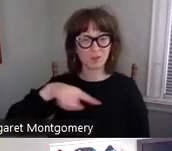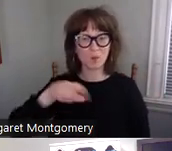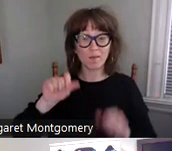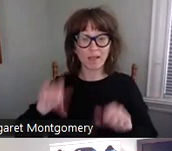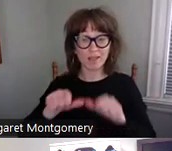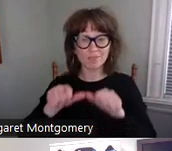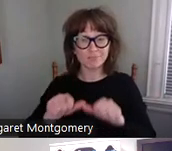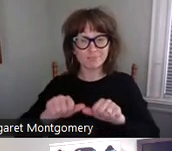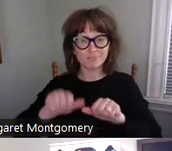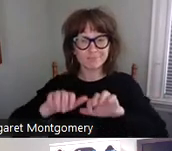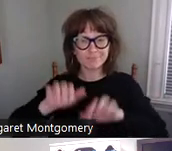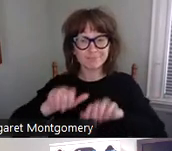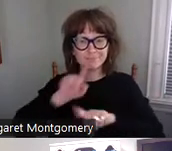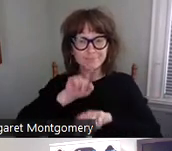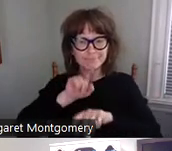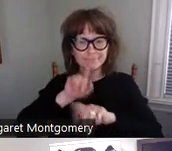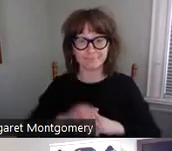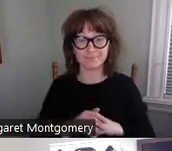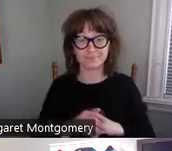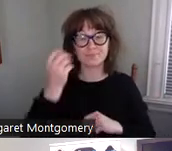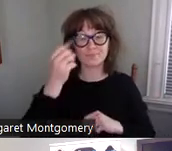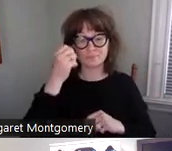answers in the chat. 12:09:53 The goal for us is to have an awareness